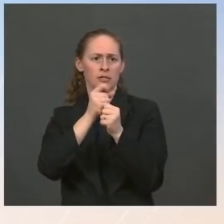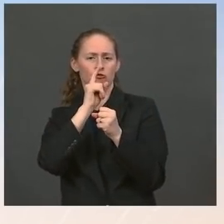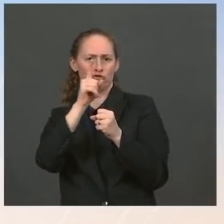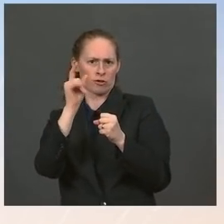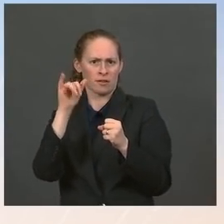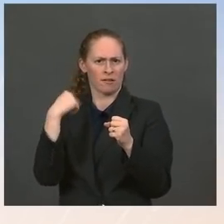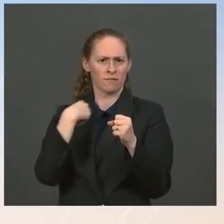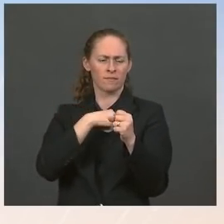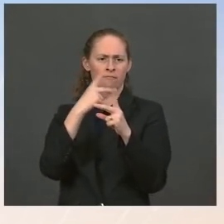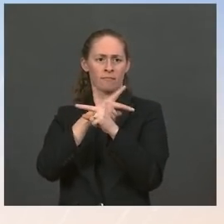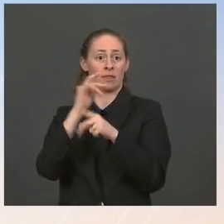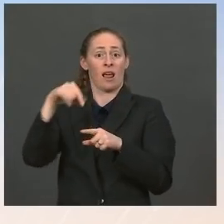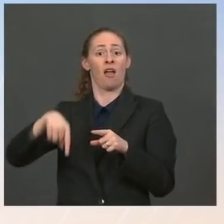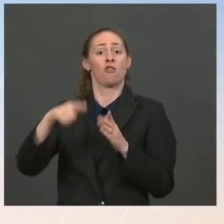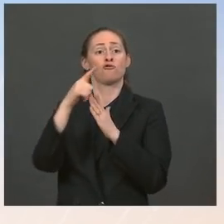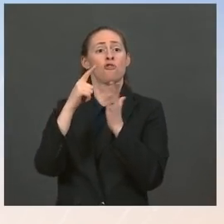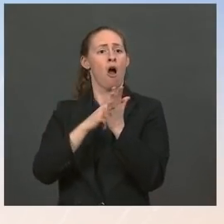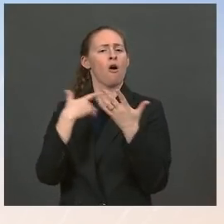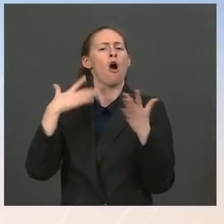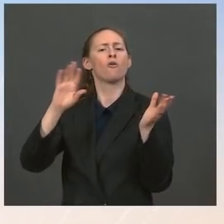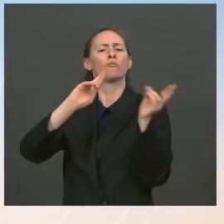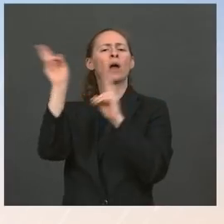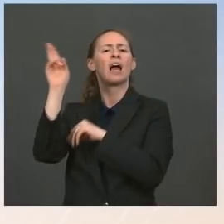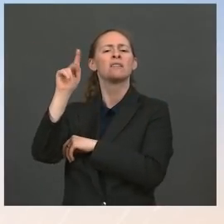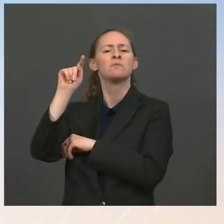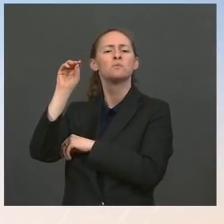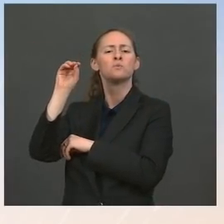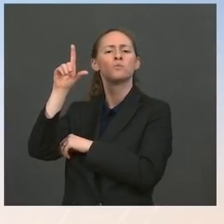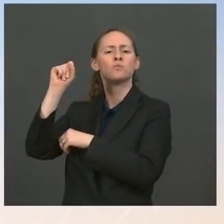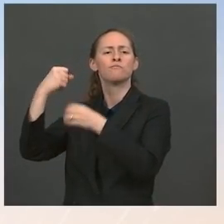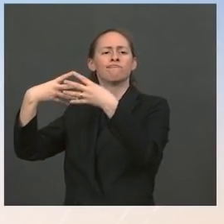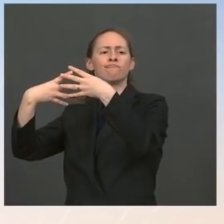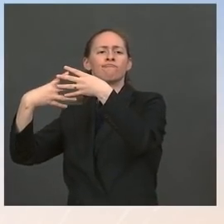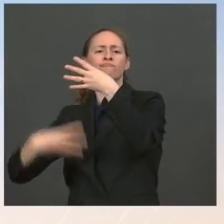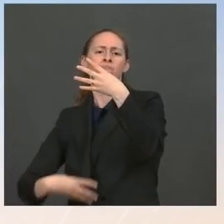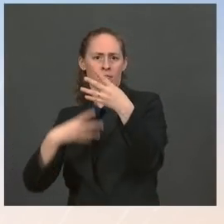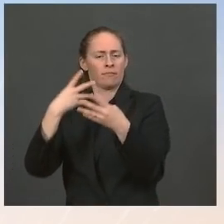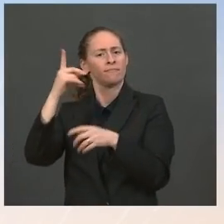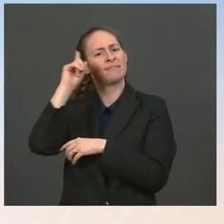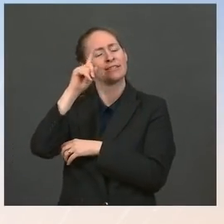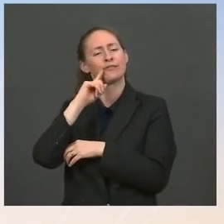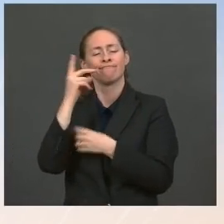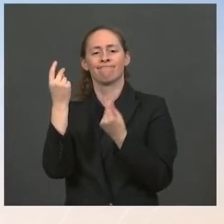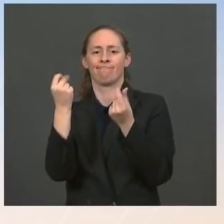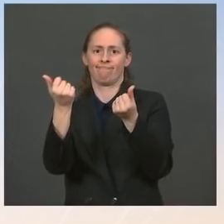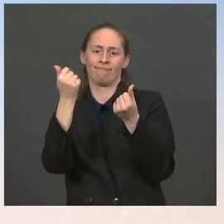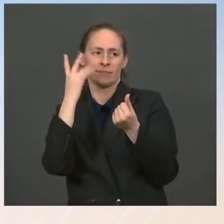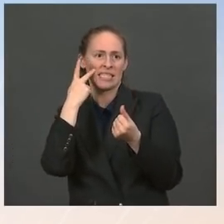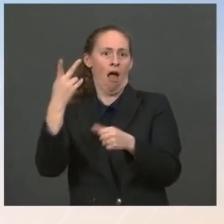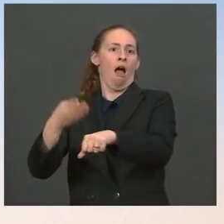to make a positive difference on that front. The Press: Mr. Secretary, just spinning forward to the next bit of legislation --